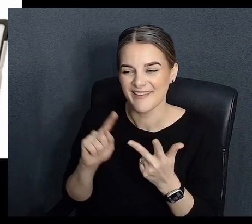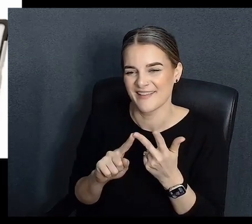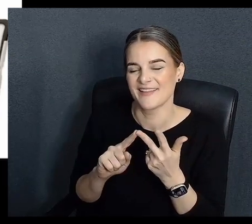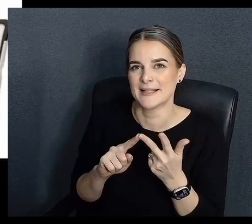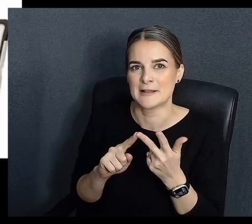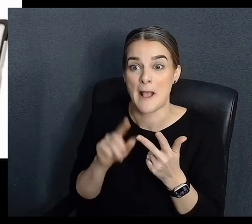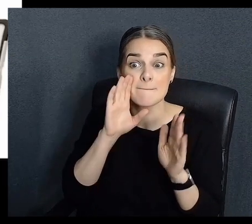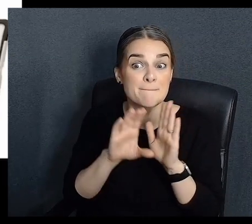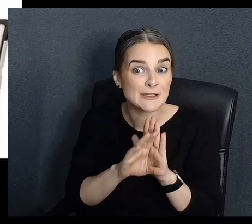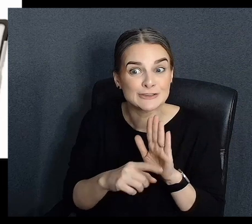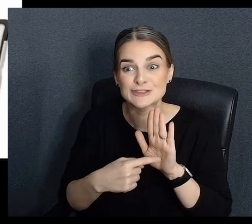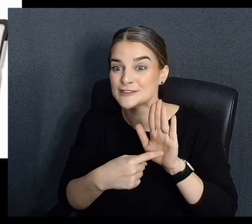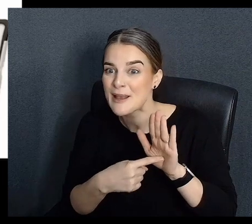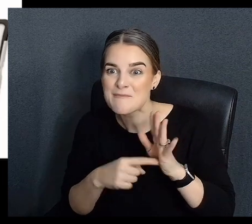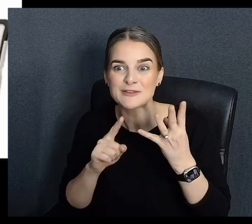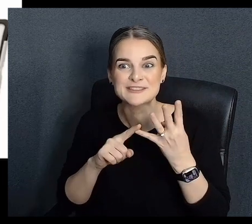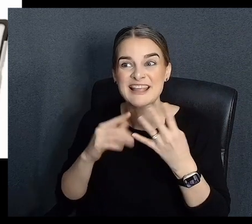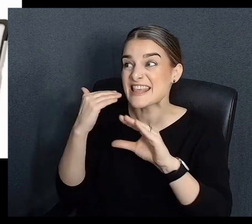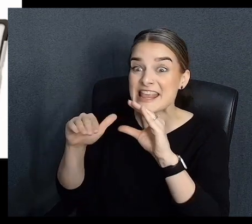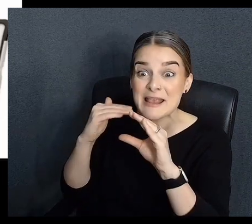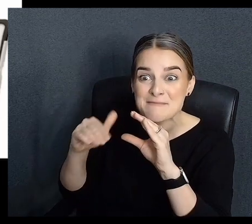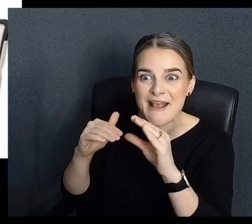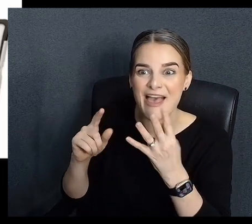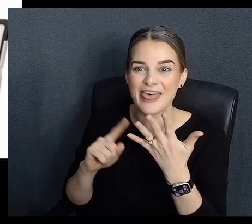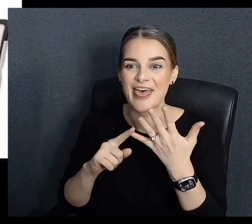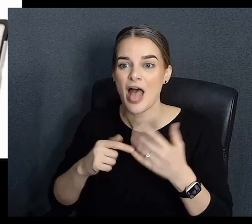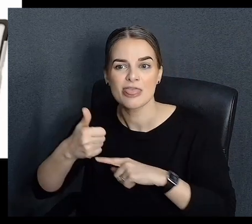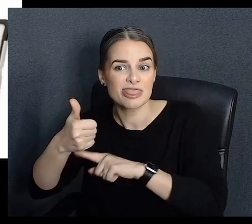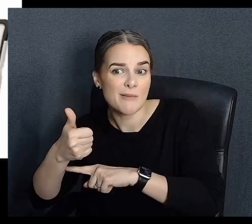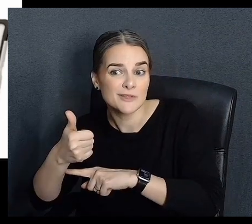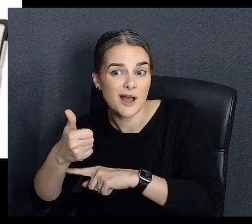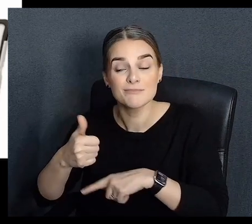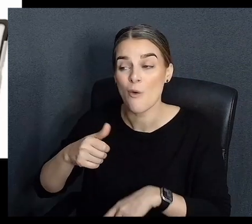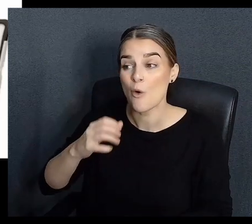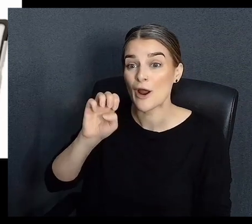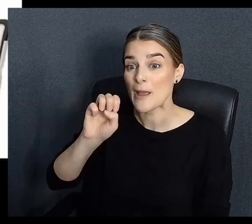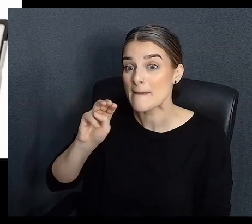pictures, symbols, sending an email, giving a thumbs up, or sending an emoji over a text.